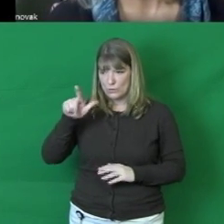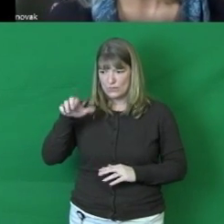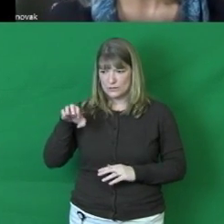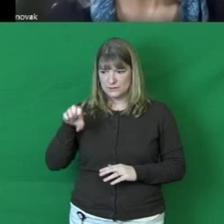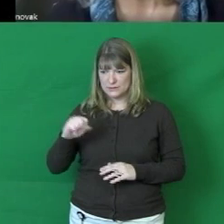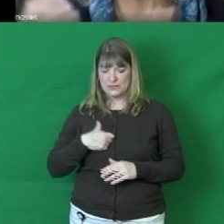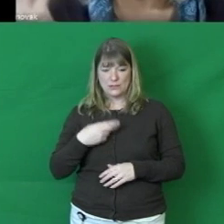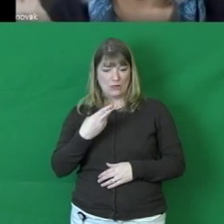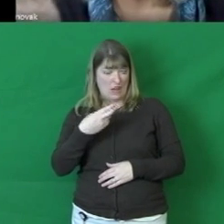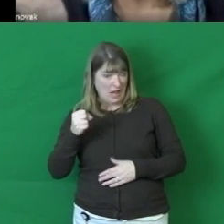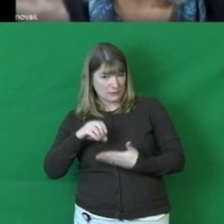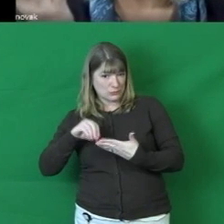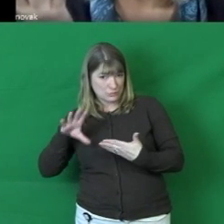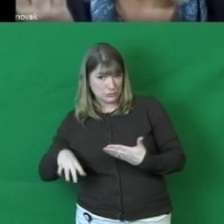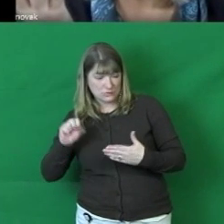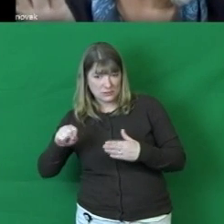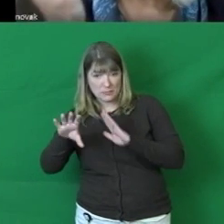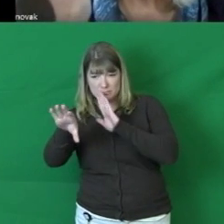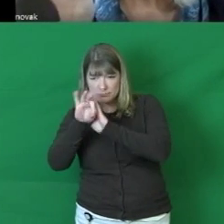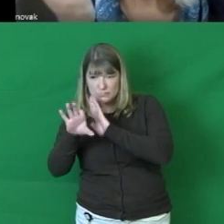students discriminating good language models.